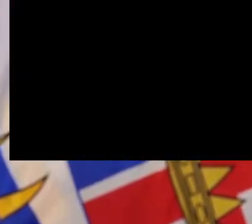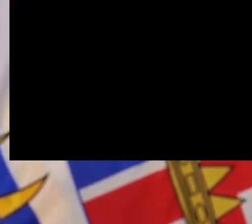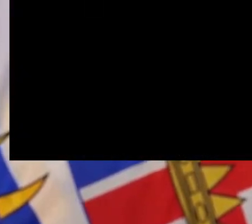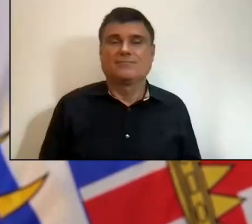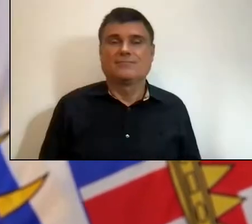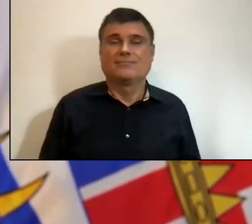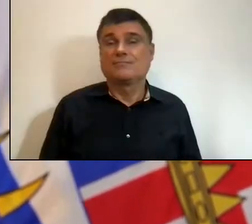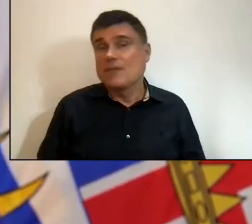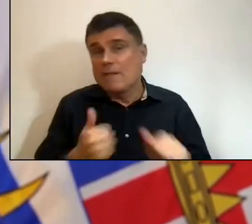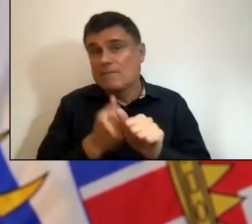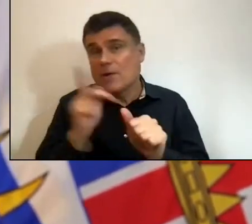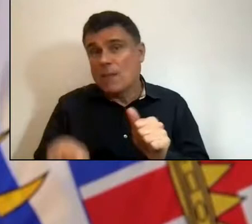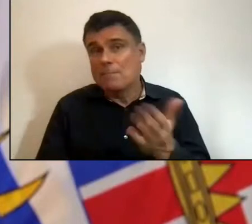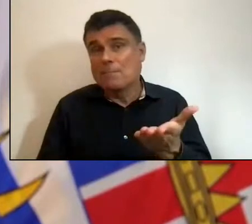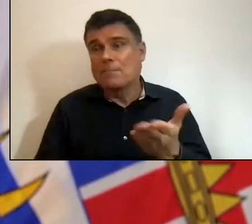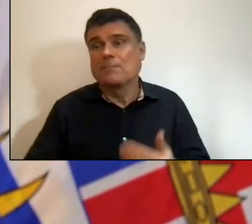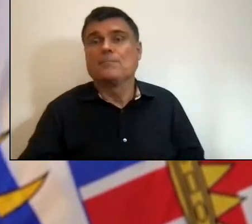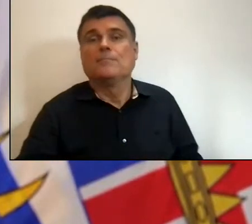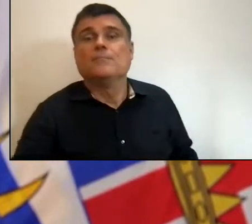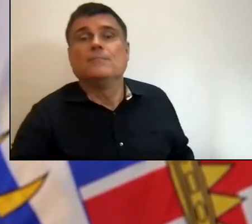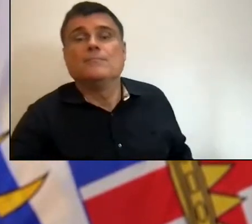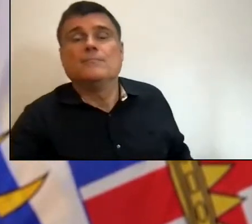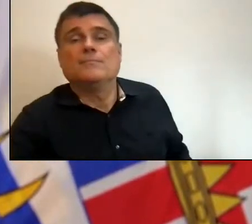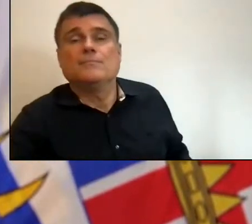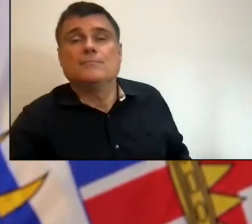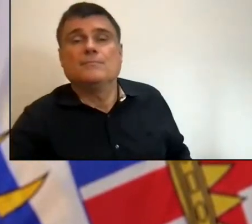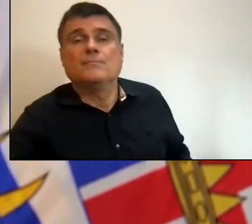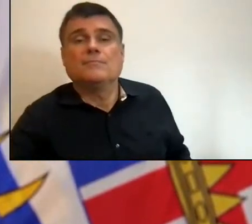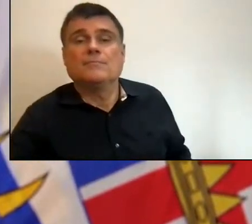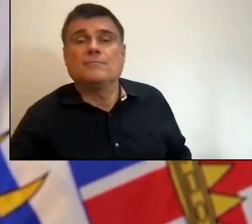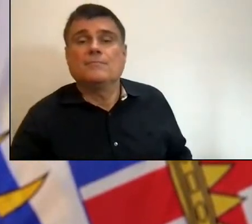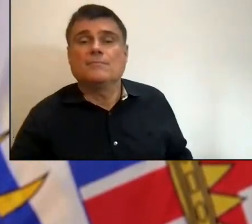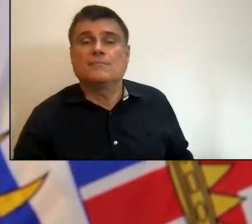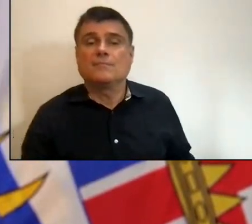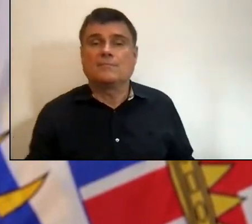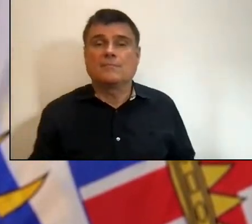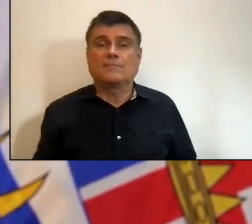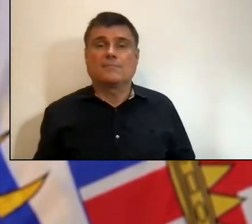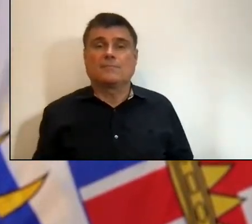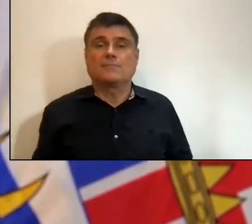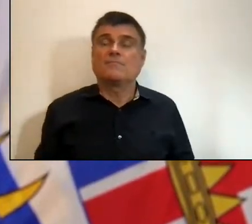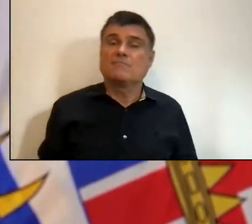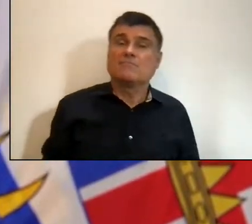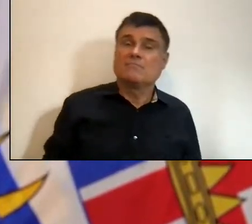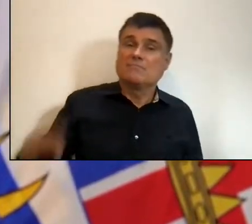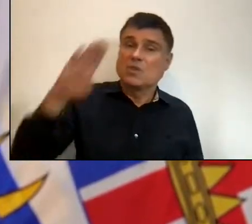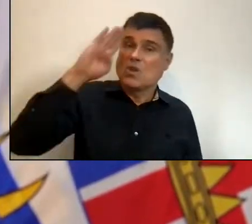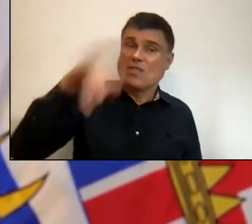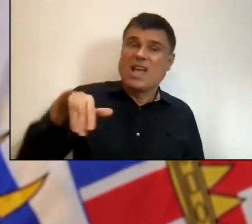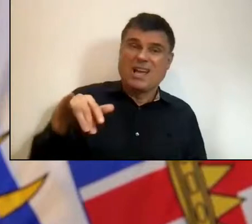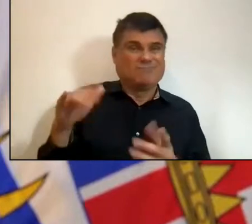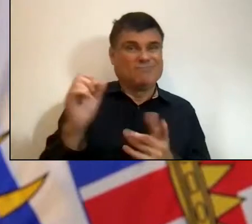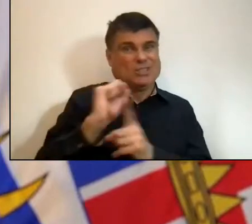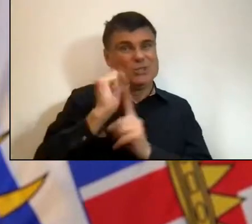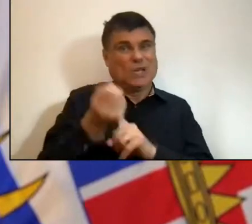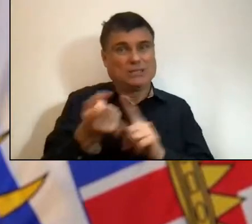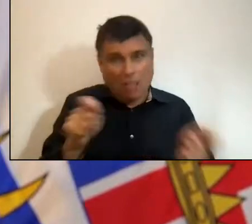situation is ever changing and we are still in the midst of a